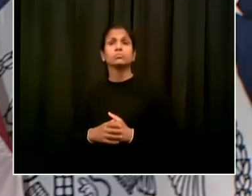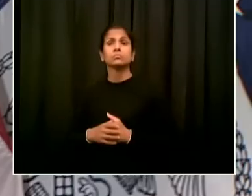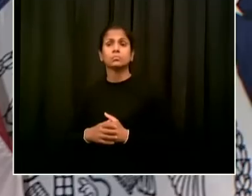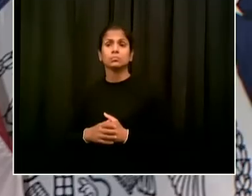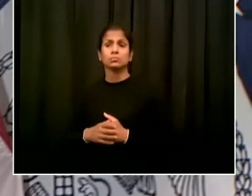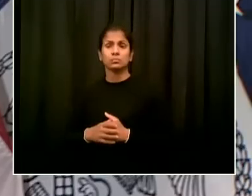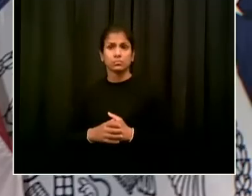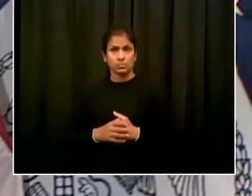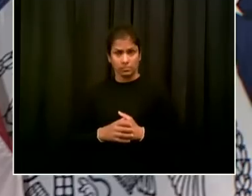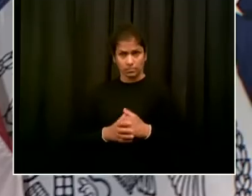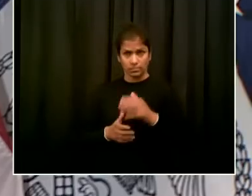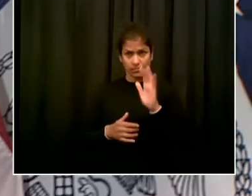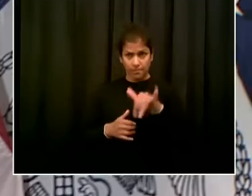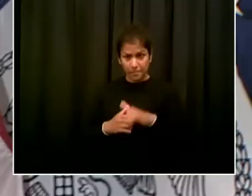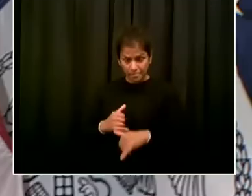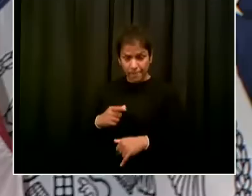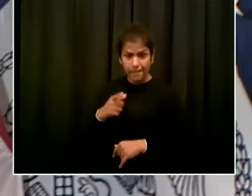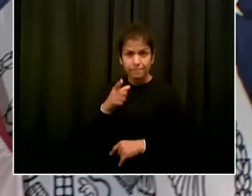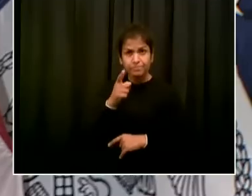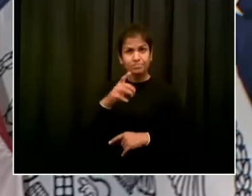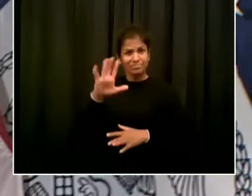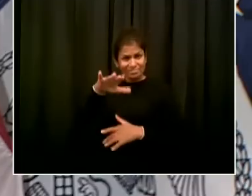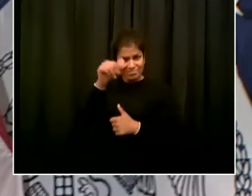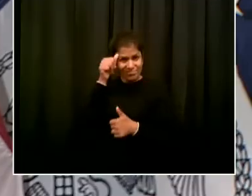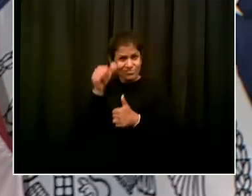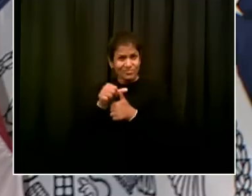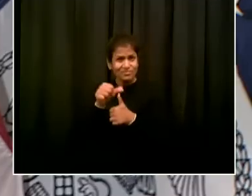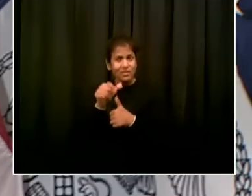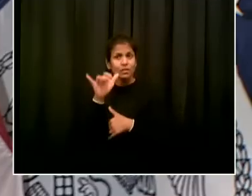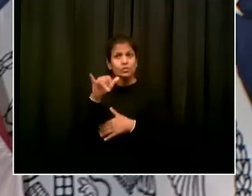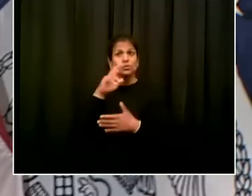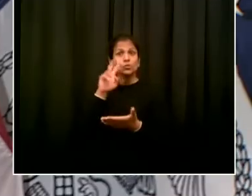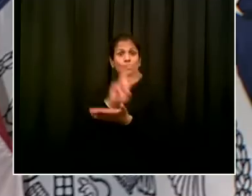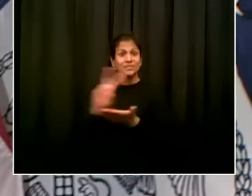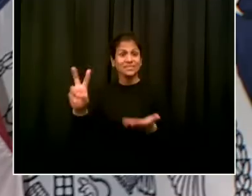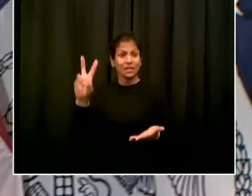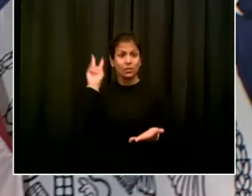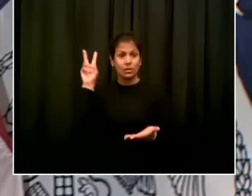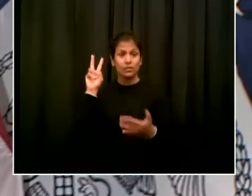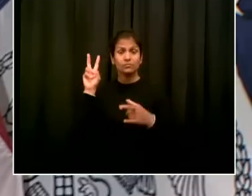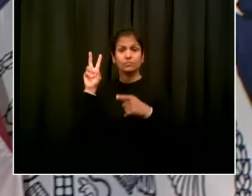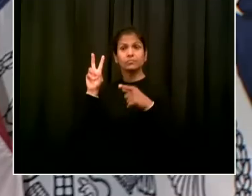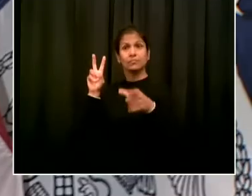TWO WEEKS AGO THAT WE SAID